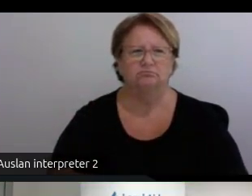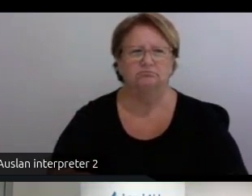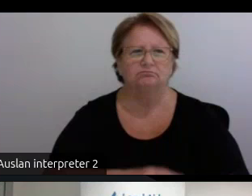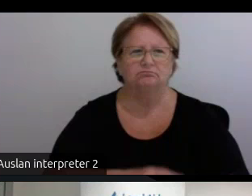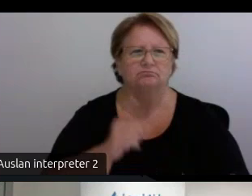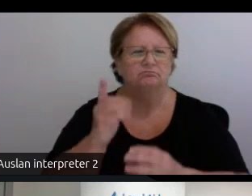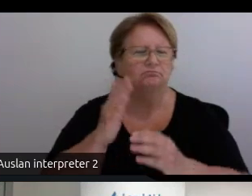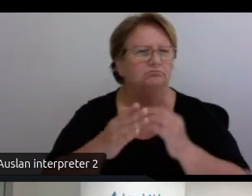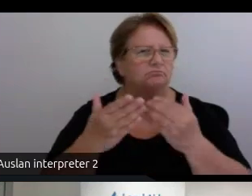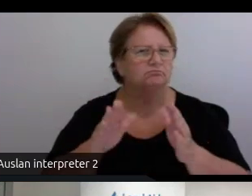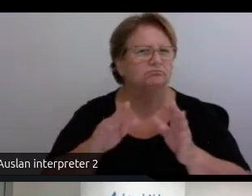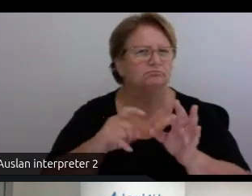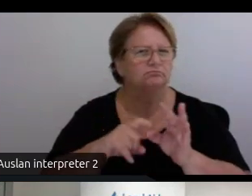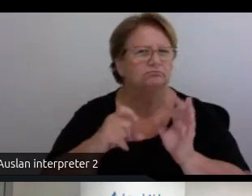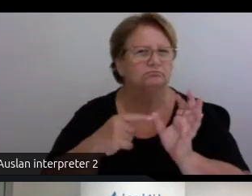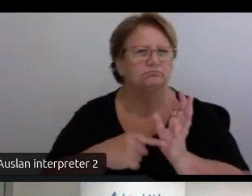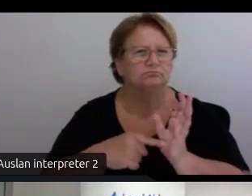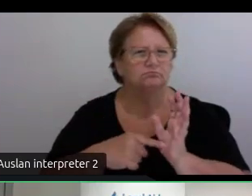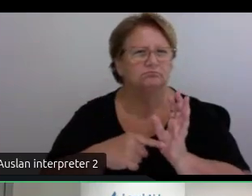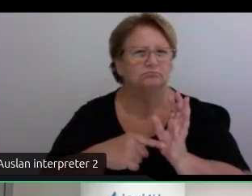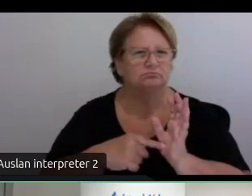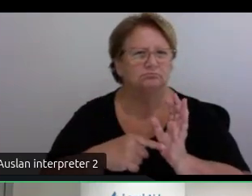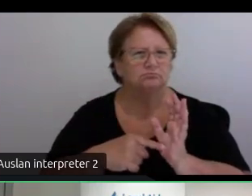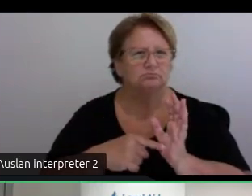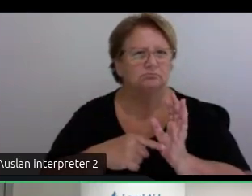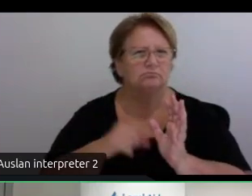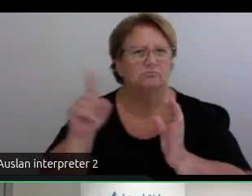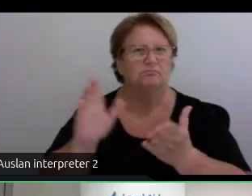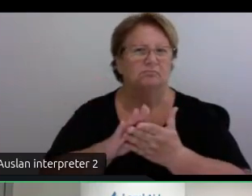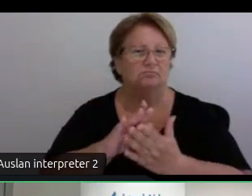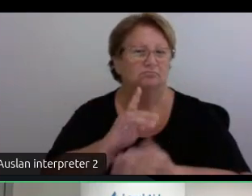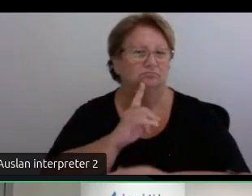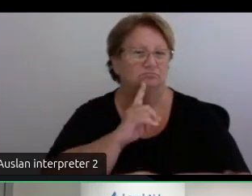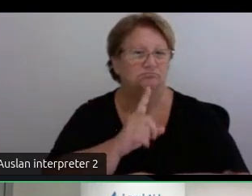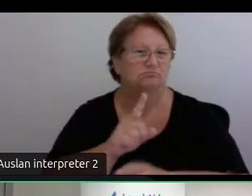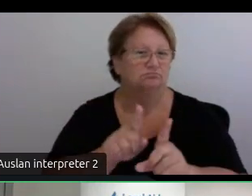because they've never lost in QCAT. Um, so QCAT is the happy to tell us that they've never lost